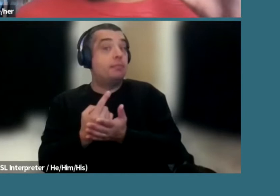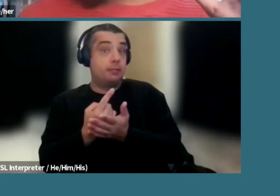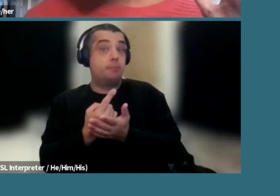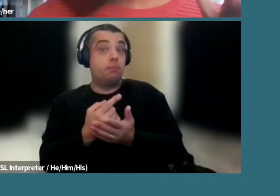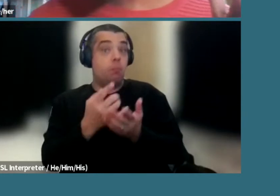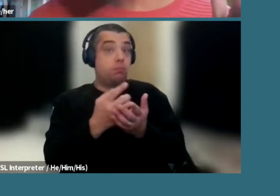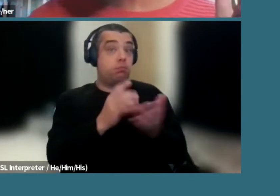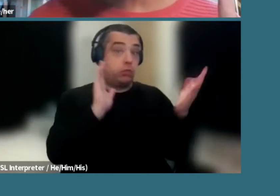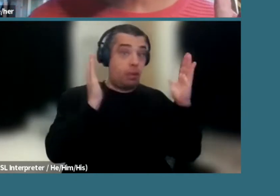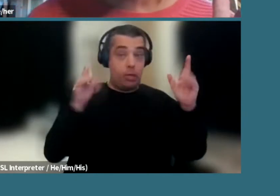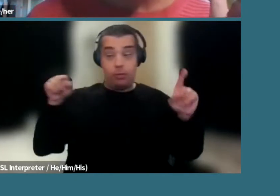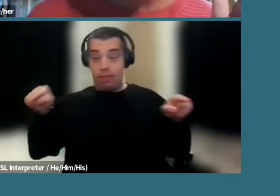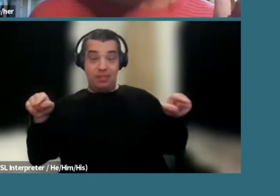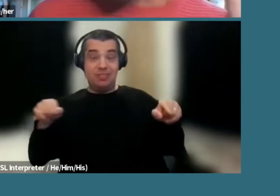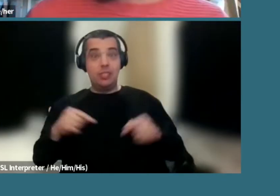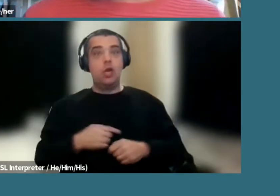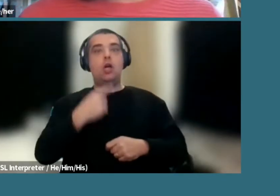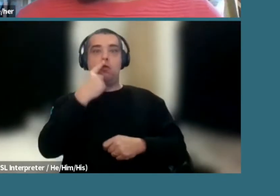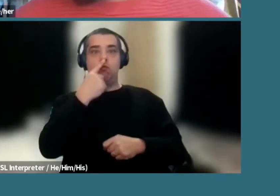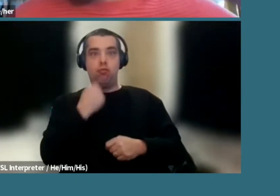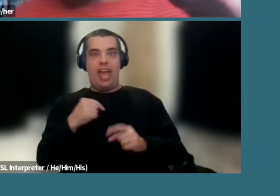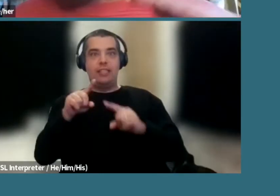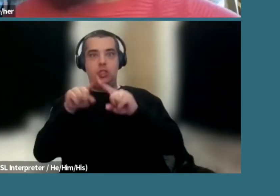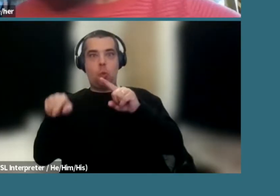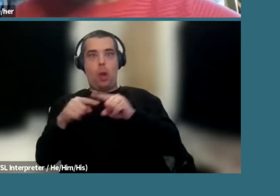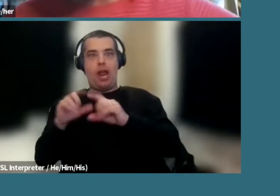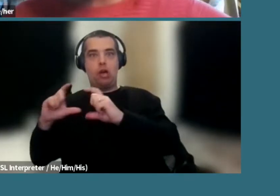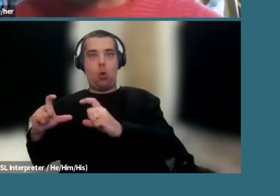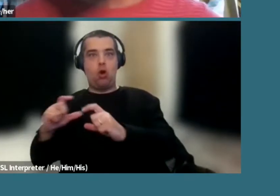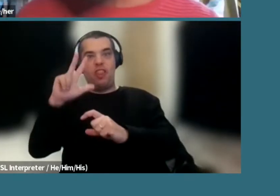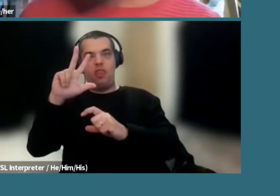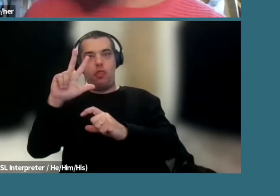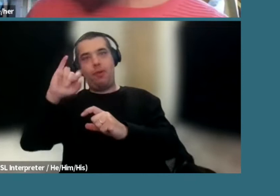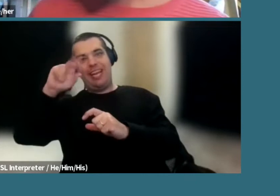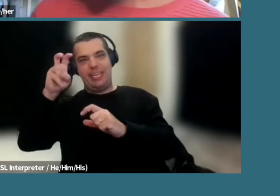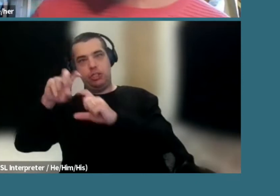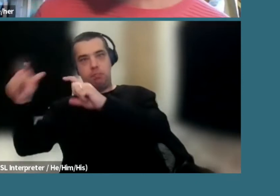there's this red square in the corner and now three inches below that red square is-